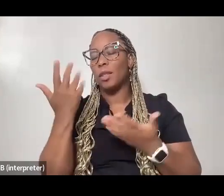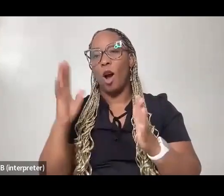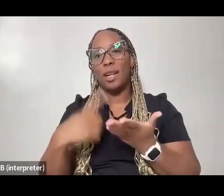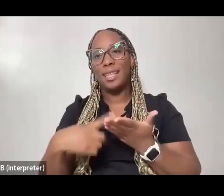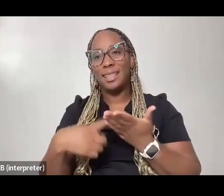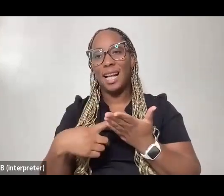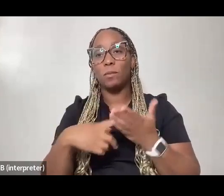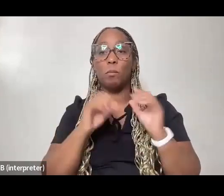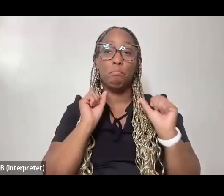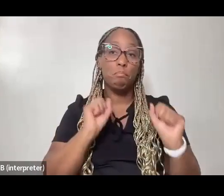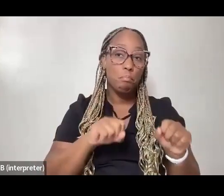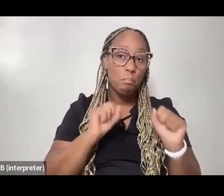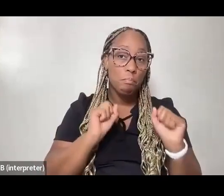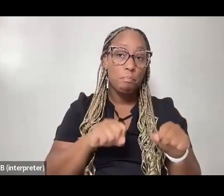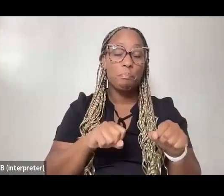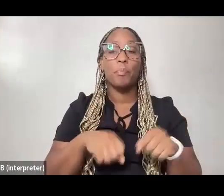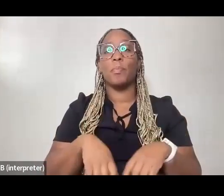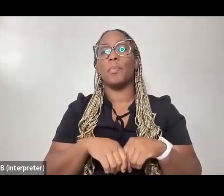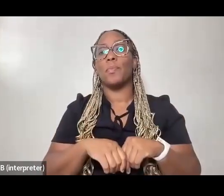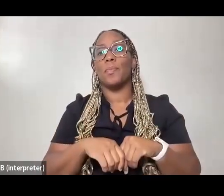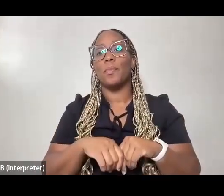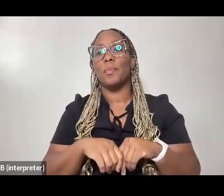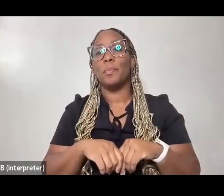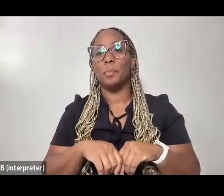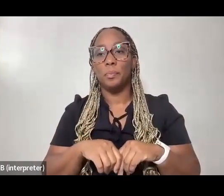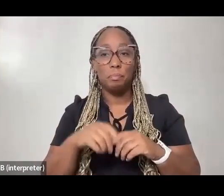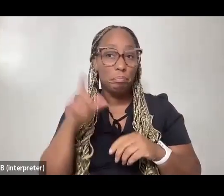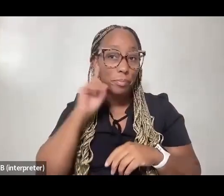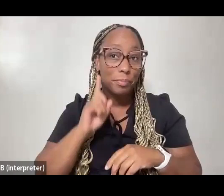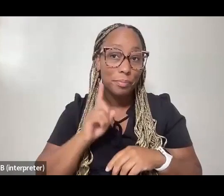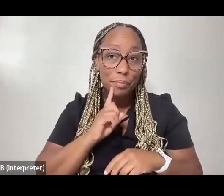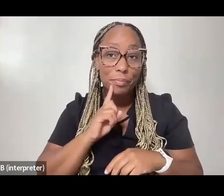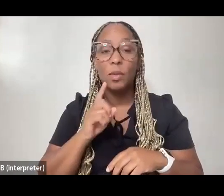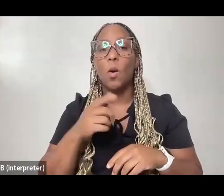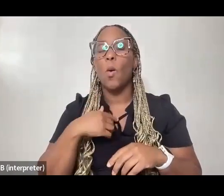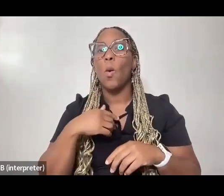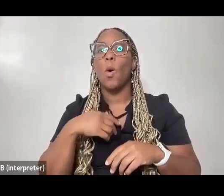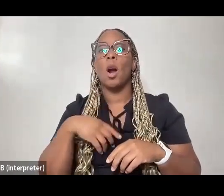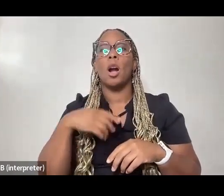It could be that they are deaf or have low hearing or some